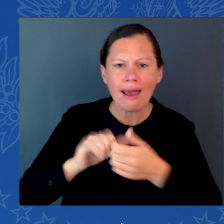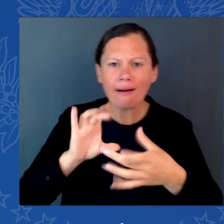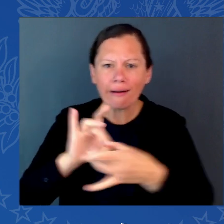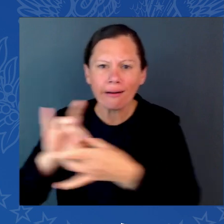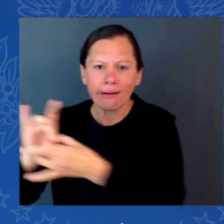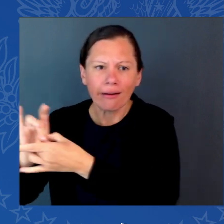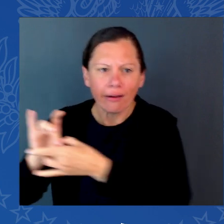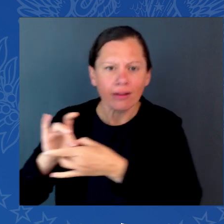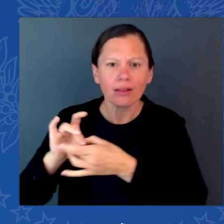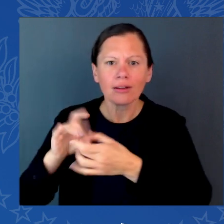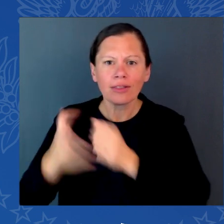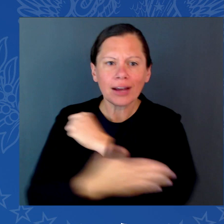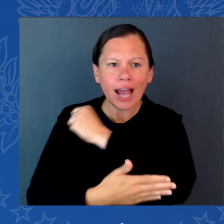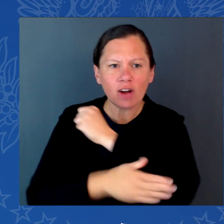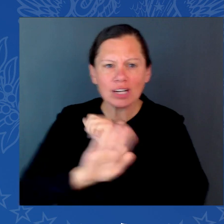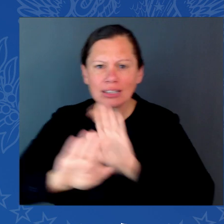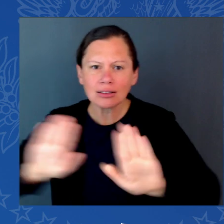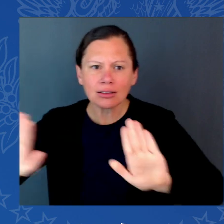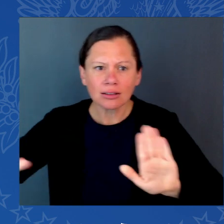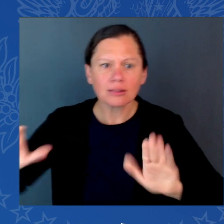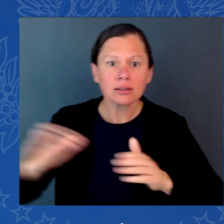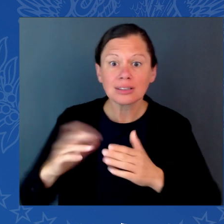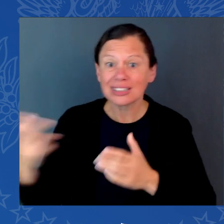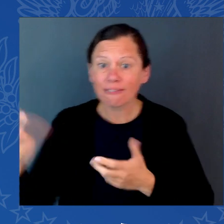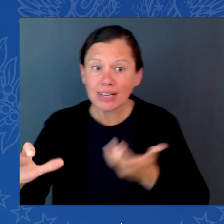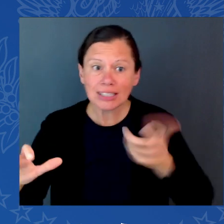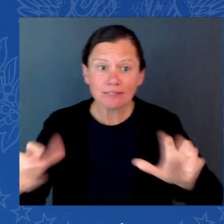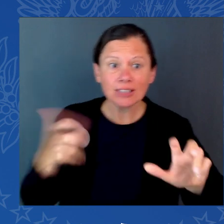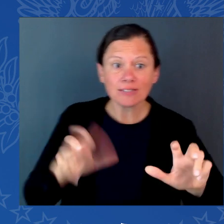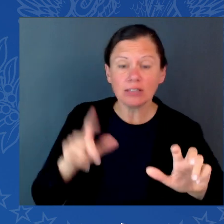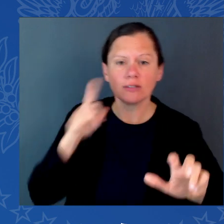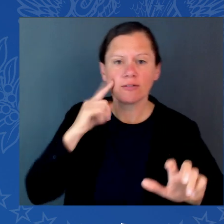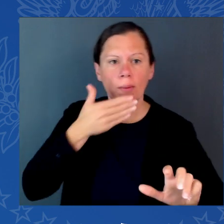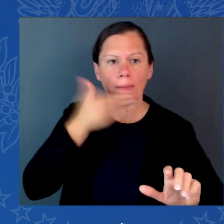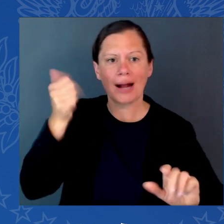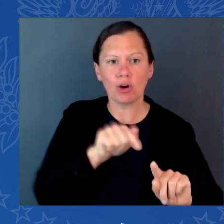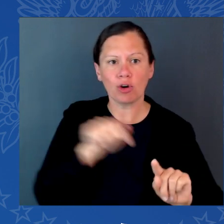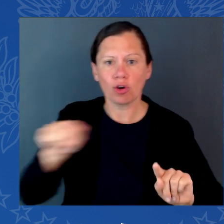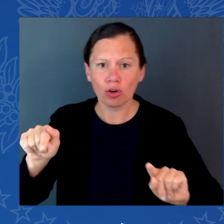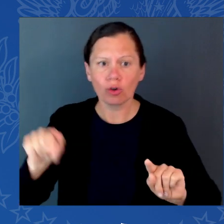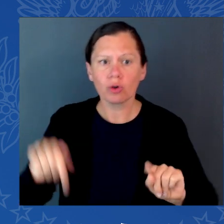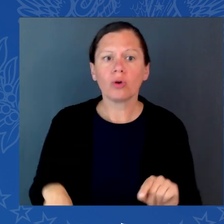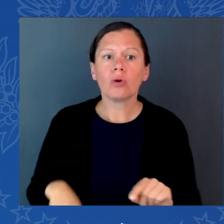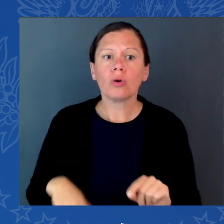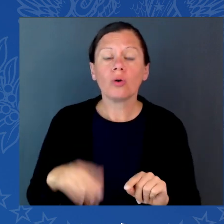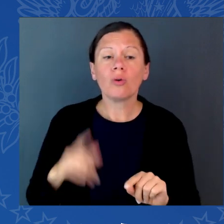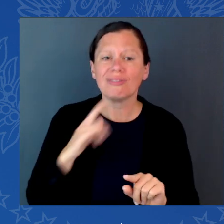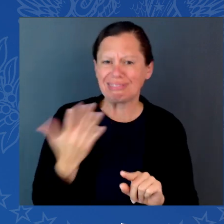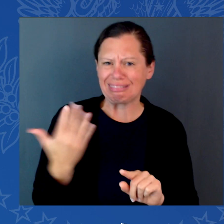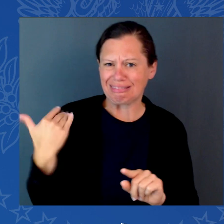That's why, a few months ago, I announced that the United States will work with our partners to invest in economic corridors.